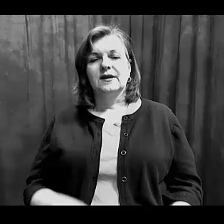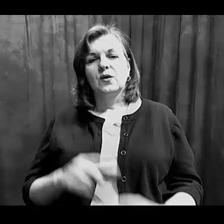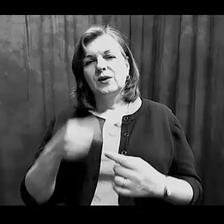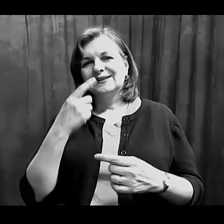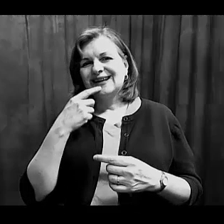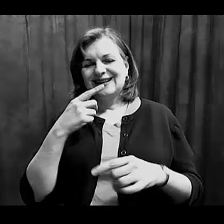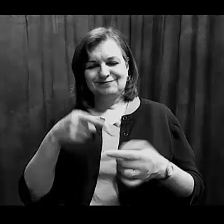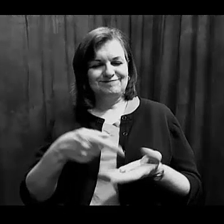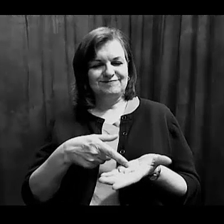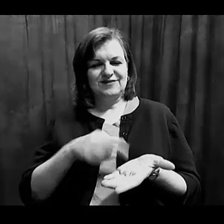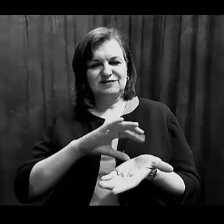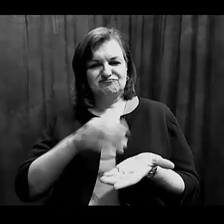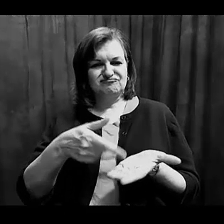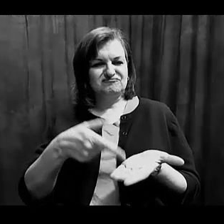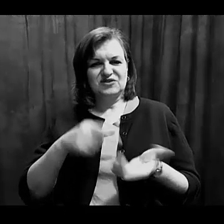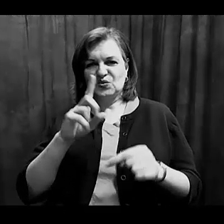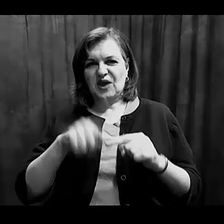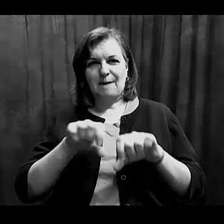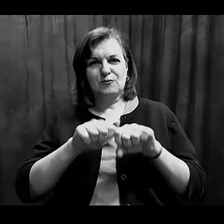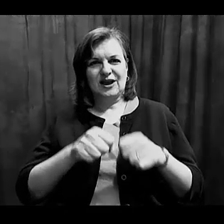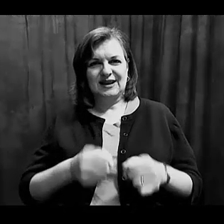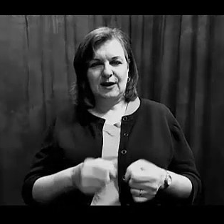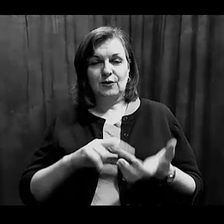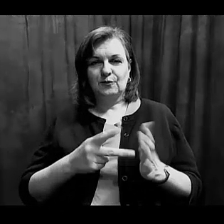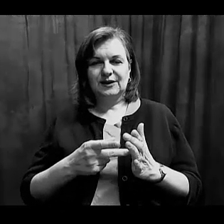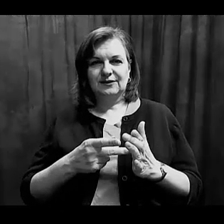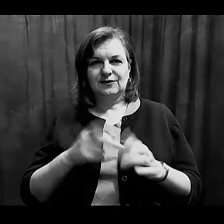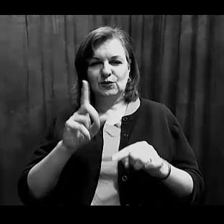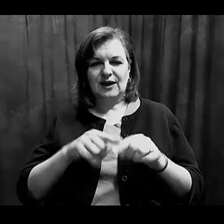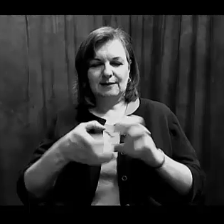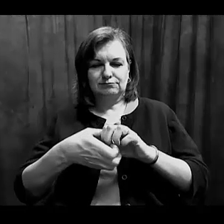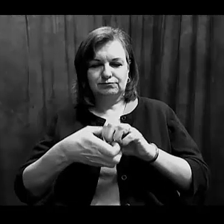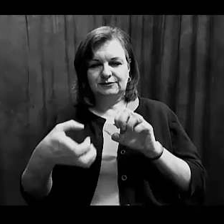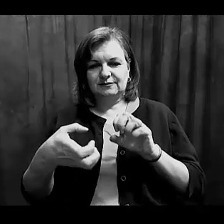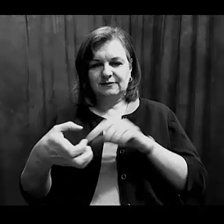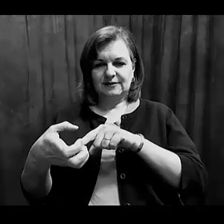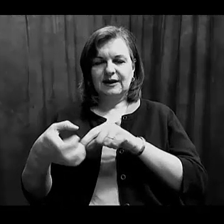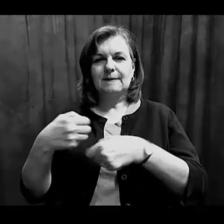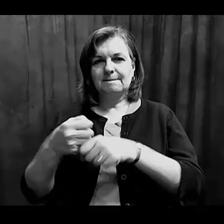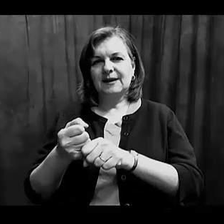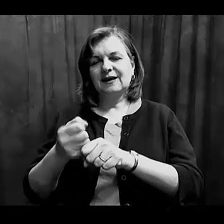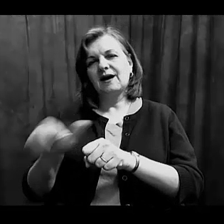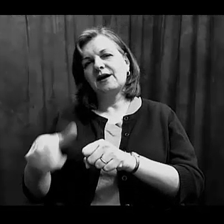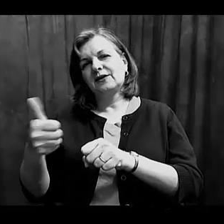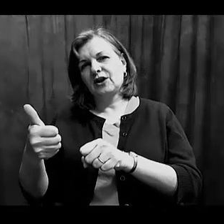and when I say something that cannot be broken down meaning that you can't break it down into another substance